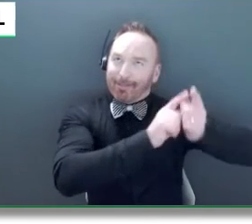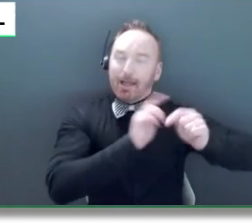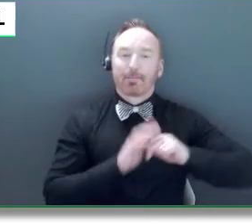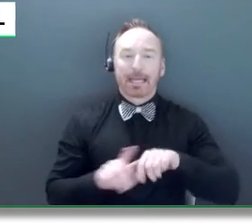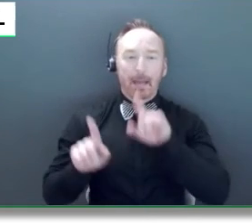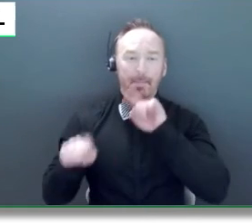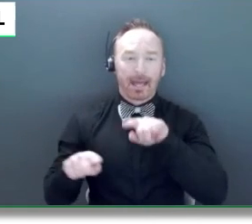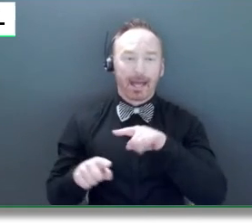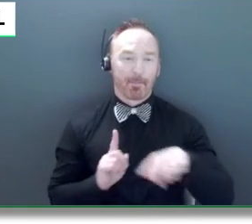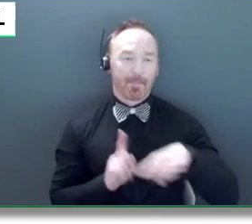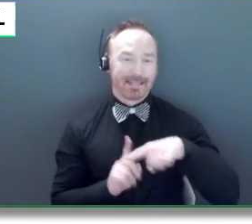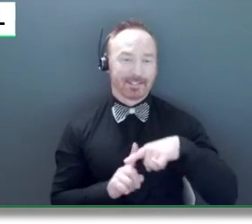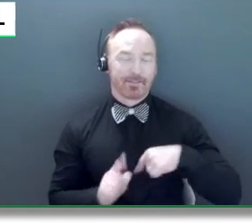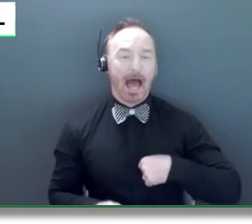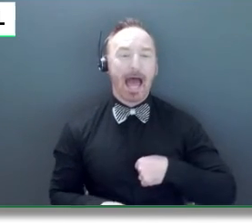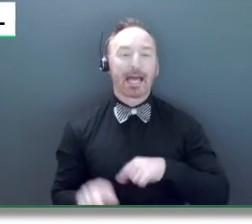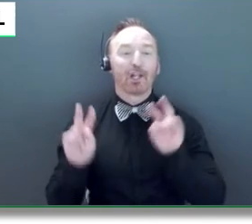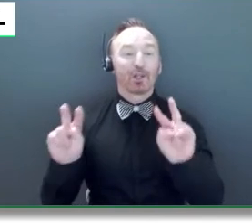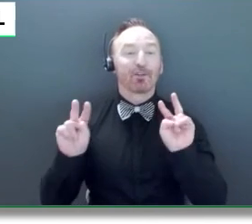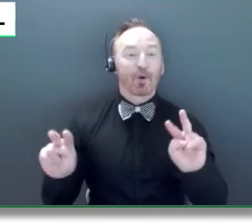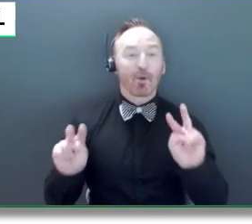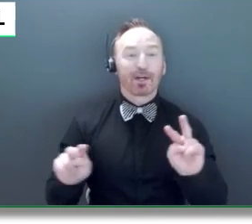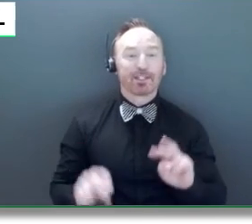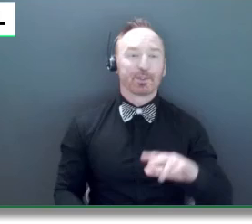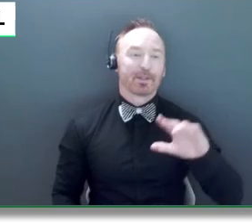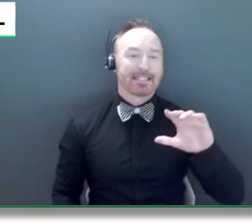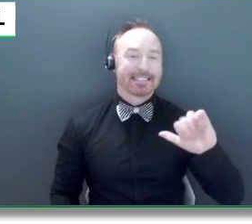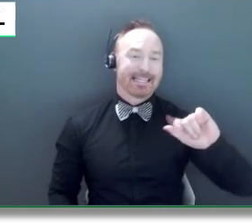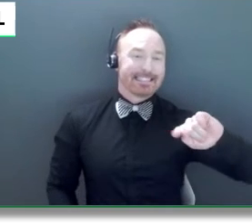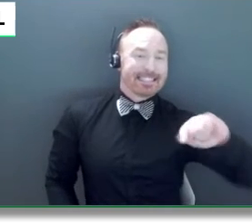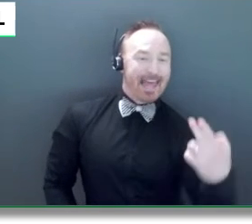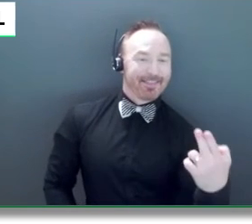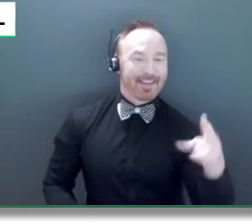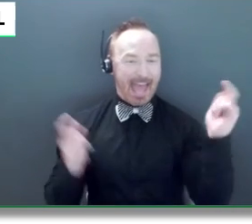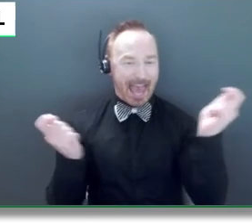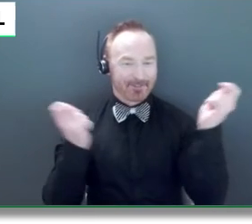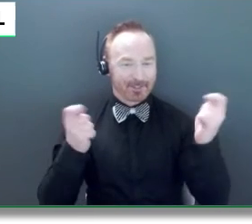this conference and being asked the same question and being able to reel off um